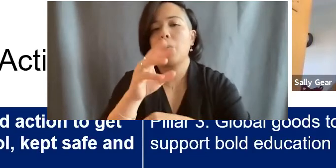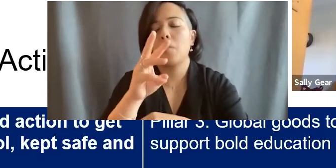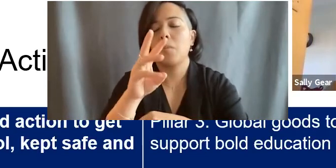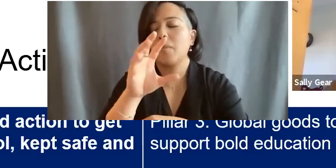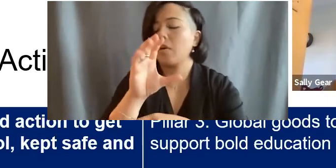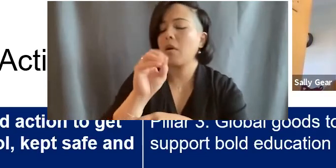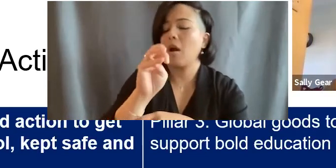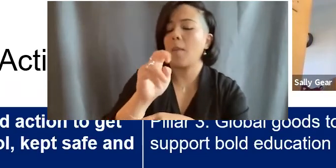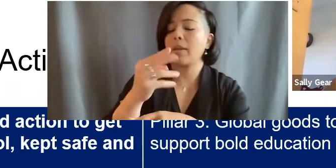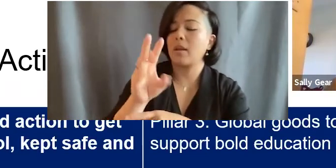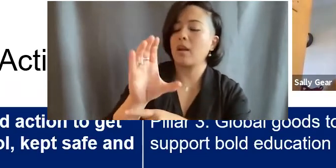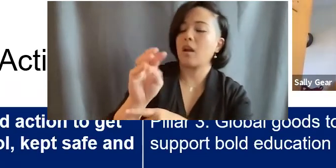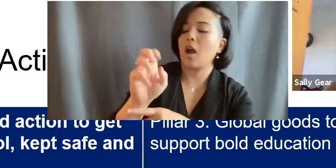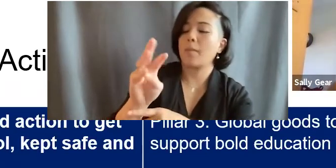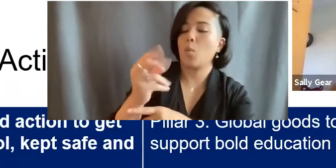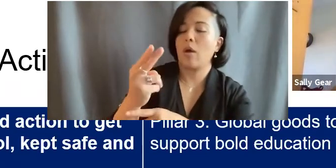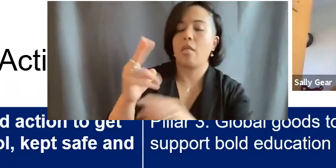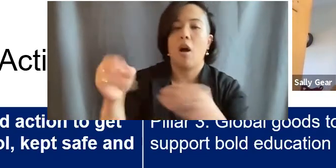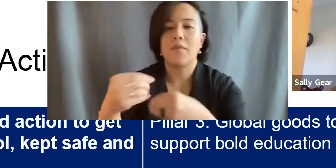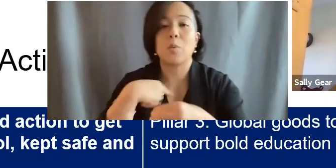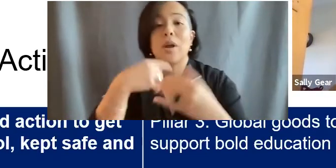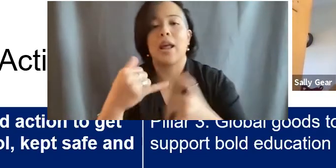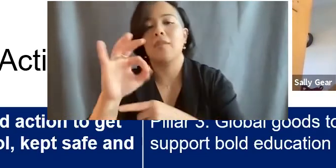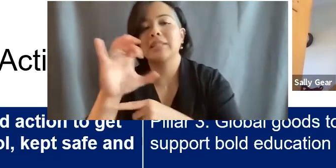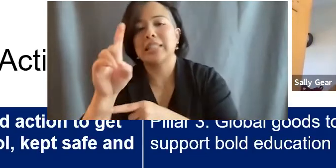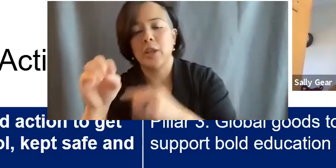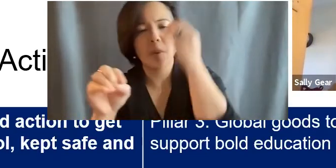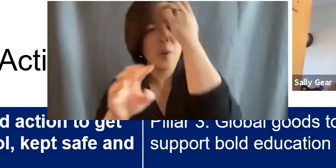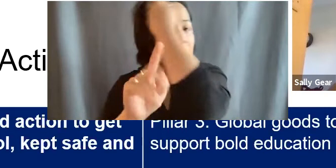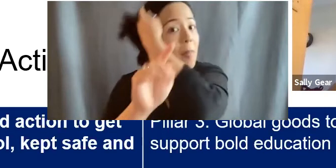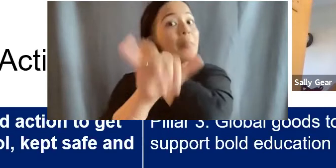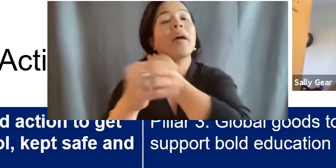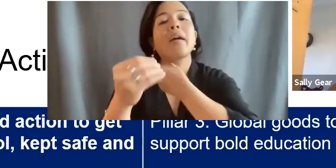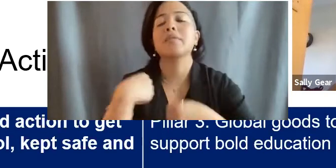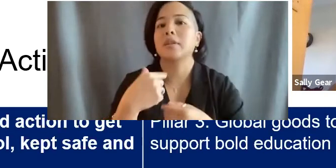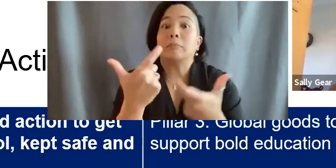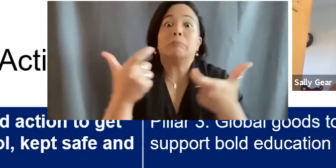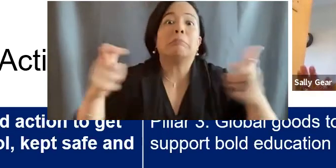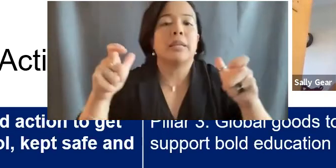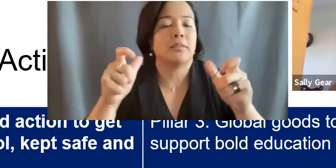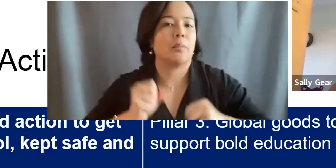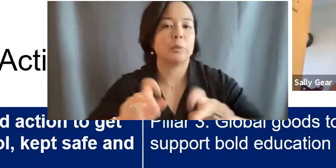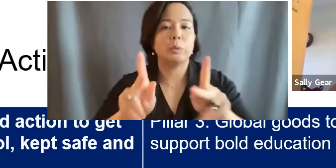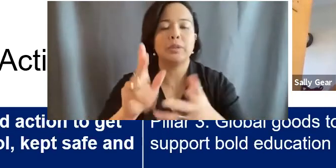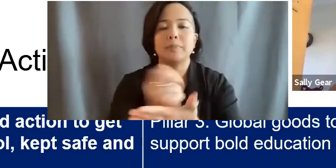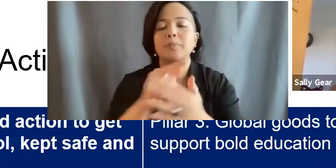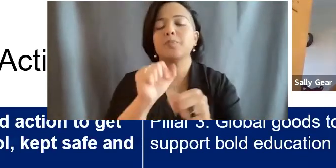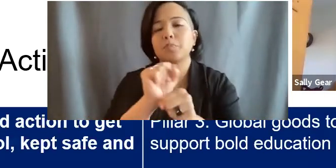but that gives us an opportunity. It gives us a really big opportunity to work with 150 countries